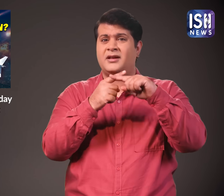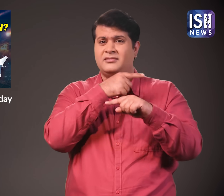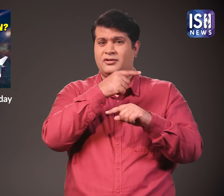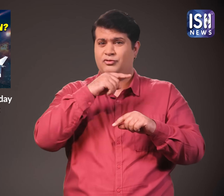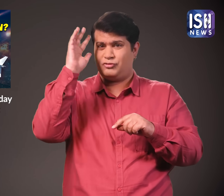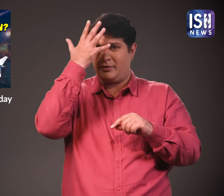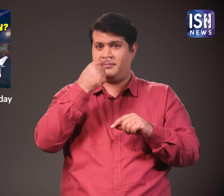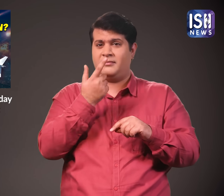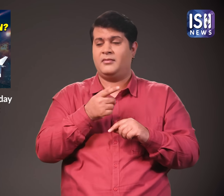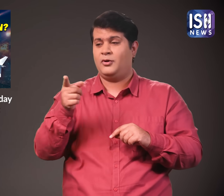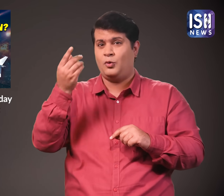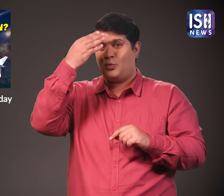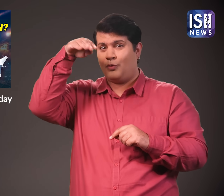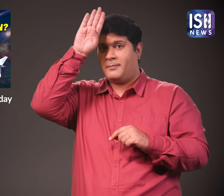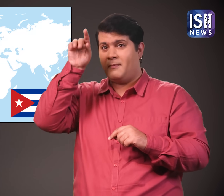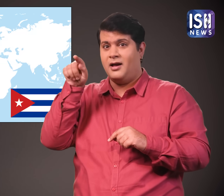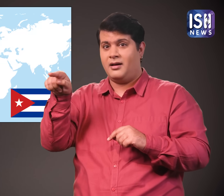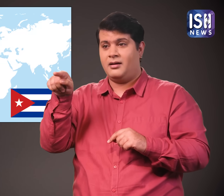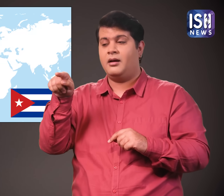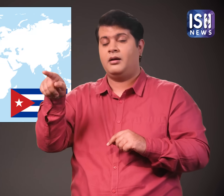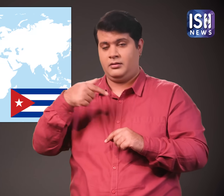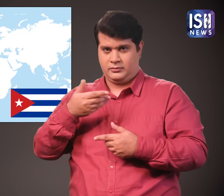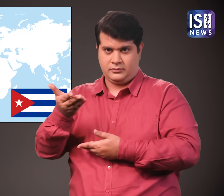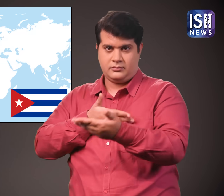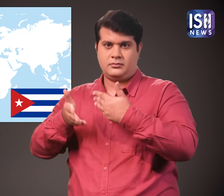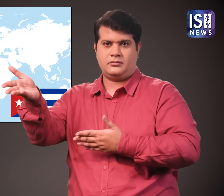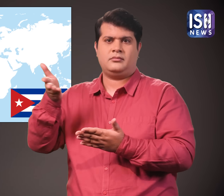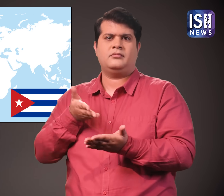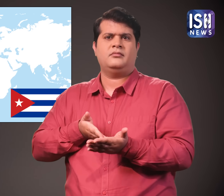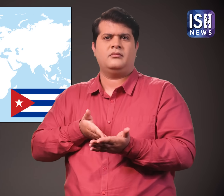Trump had also recently threatened Cuba to make a deal with them.